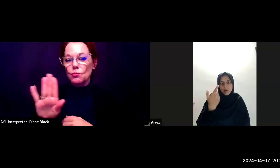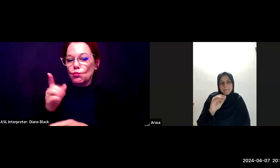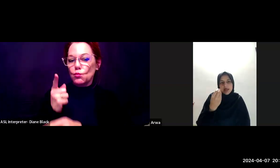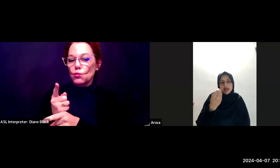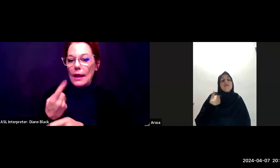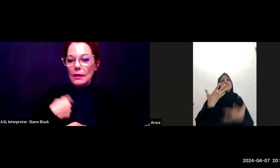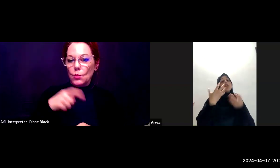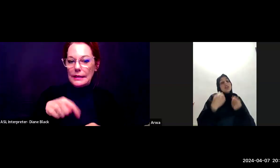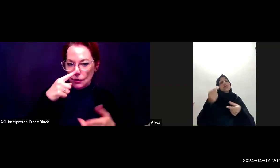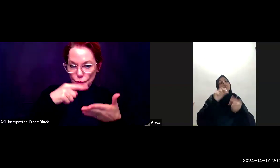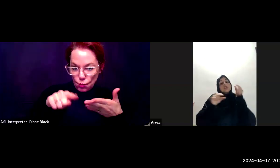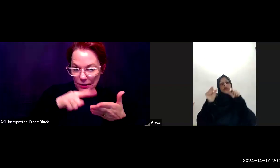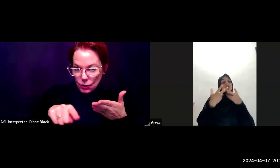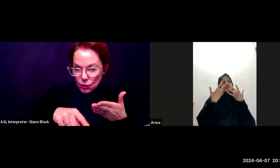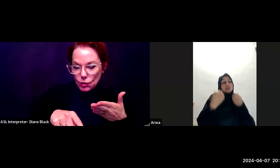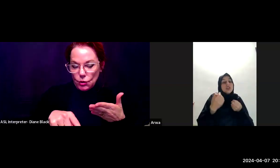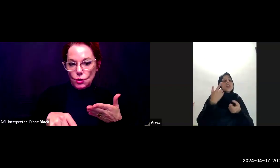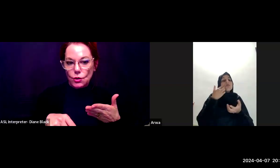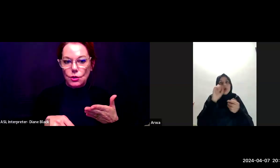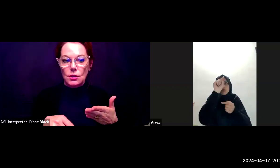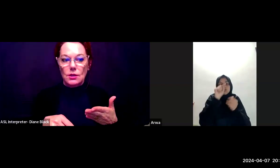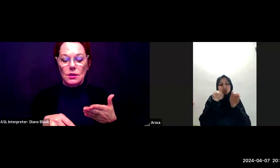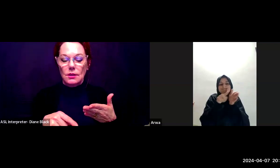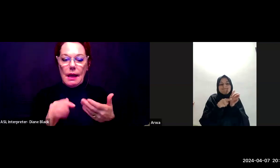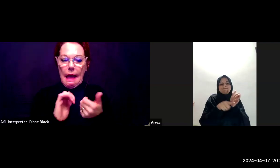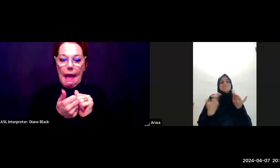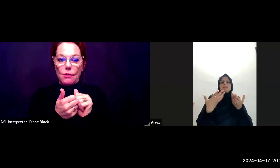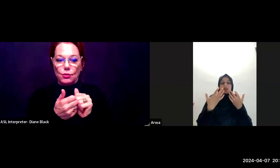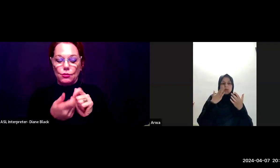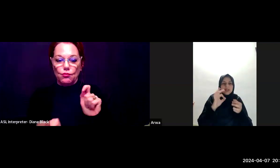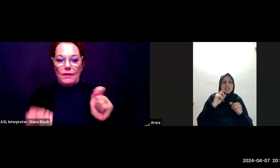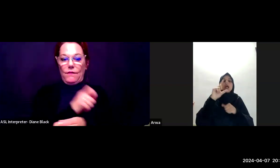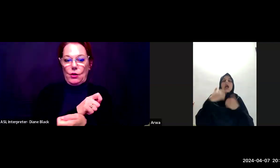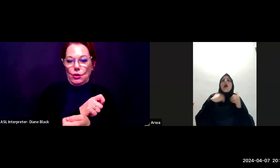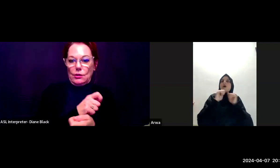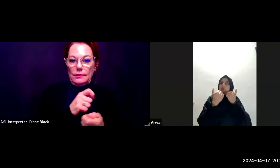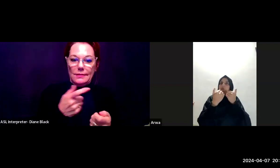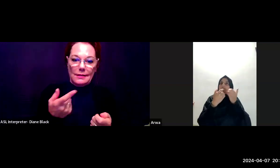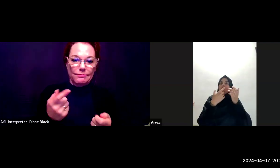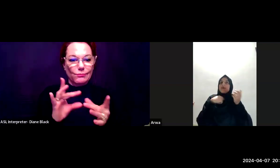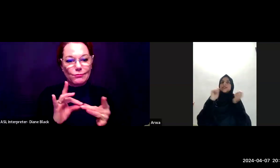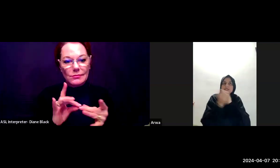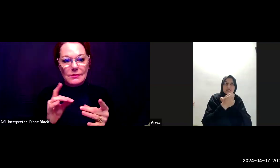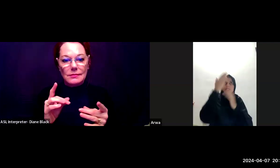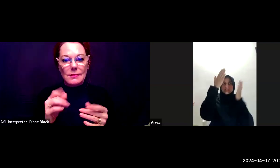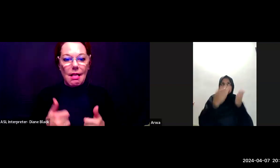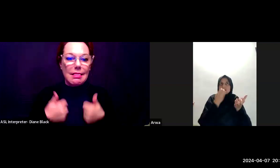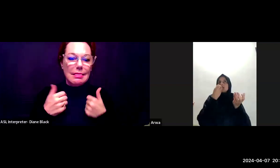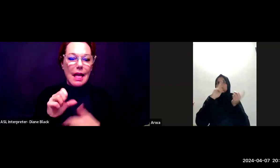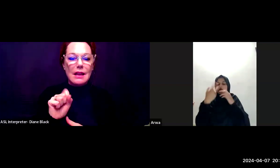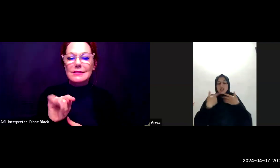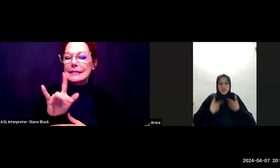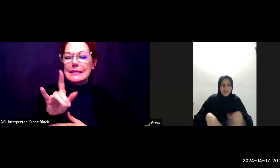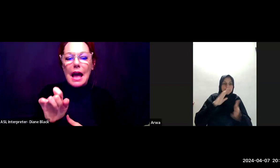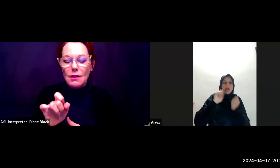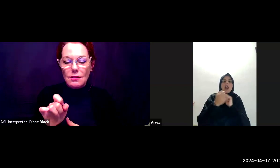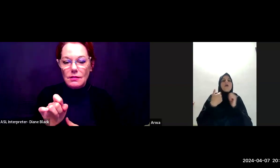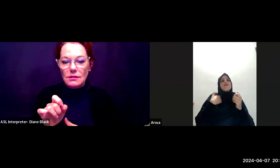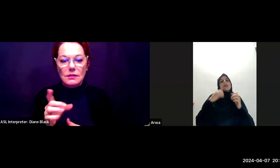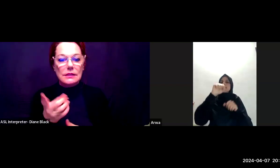been done to reverse this, what lifestyle changes has been done. [Dr Kumar speaking] okay we will uh discuss about this